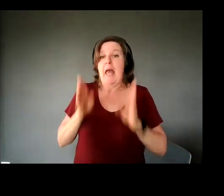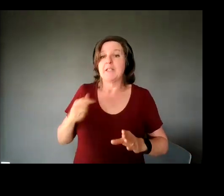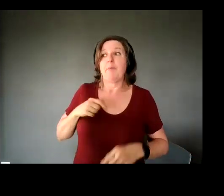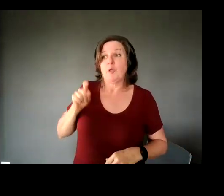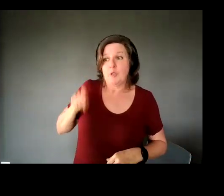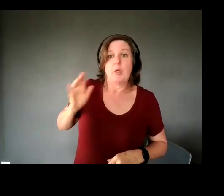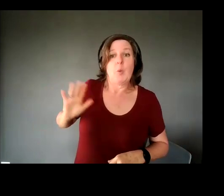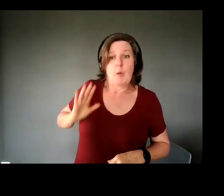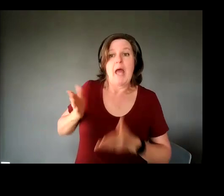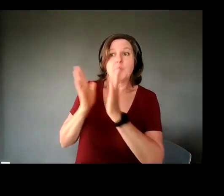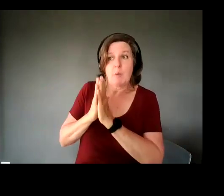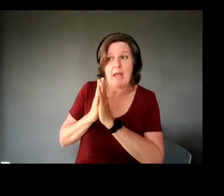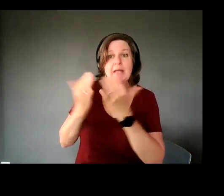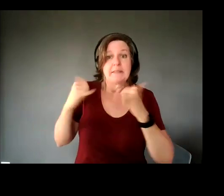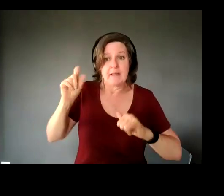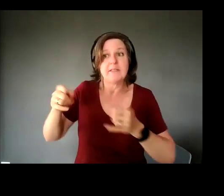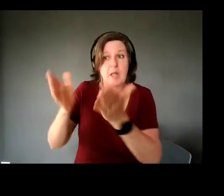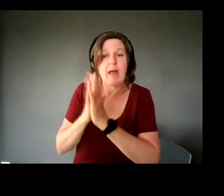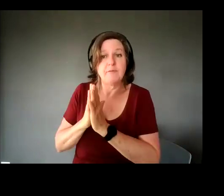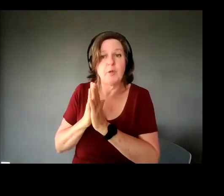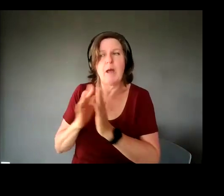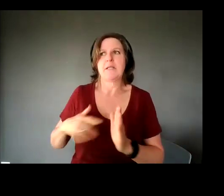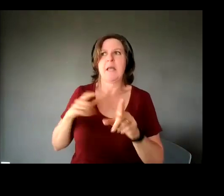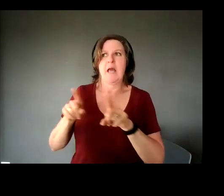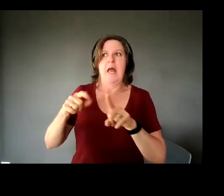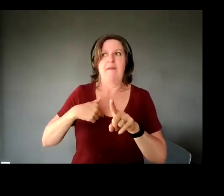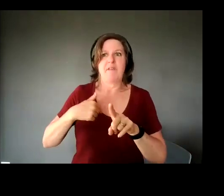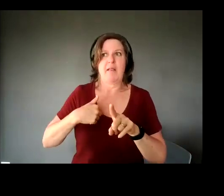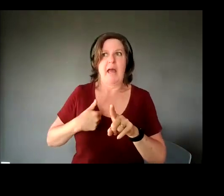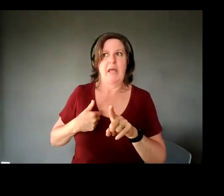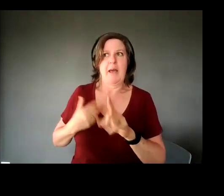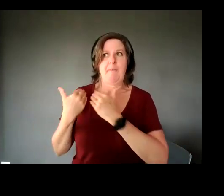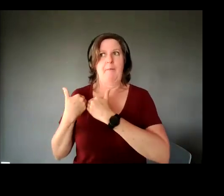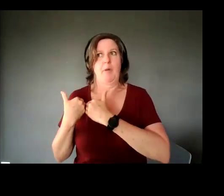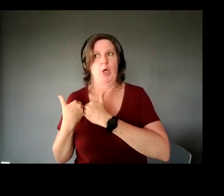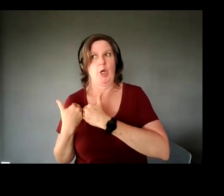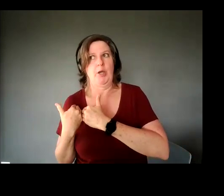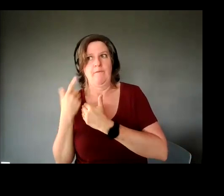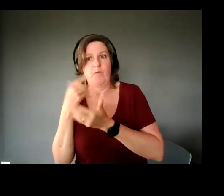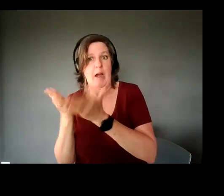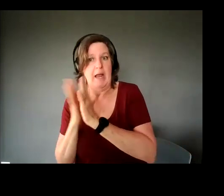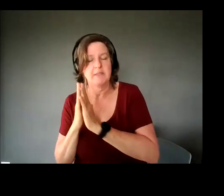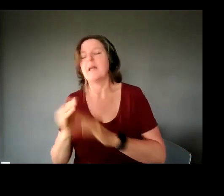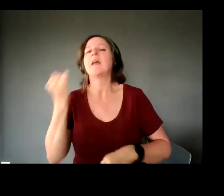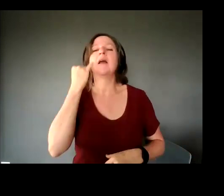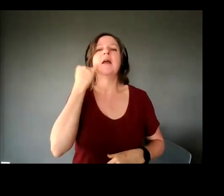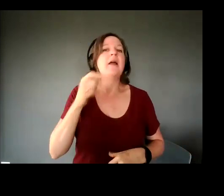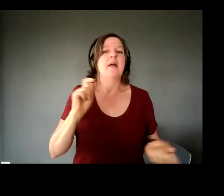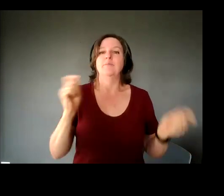I often feel like I'm a burden when I'm doing so, and by simply reframing accommodations as